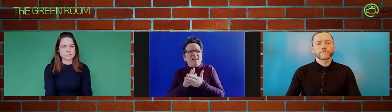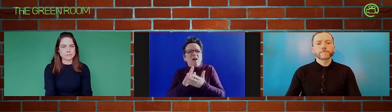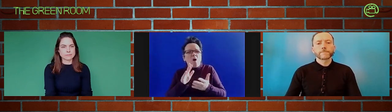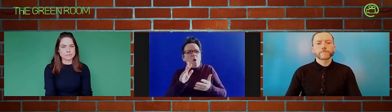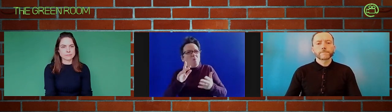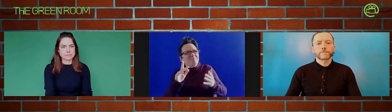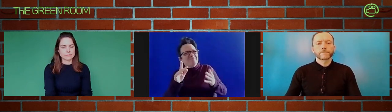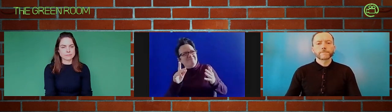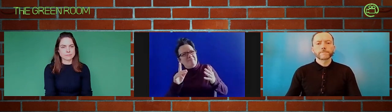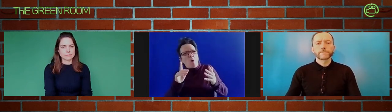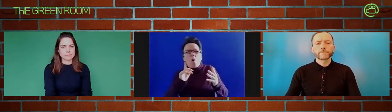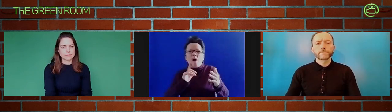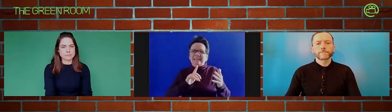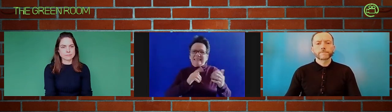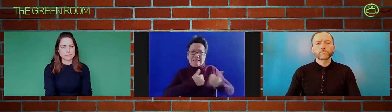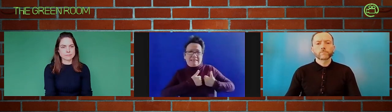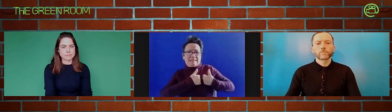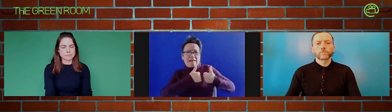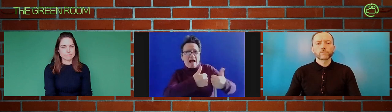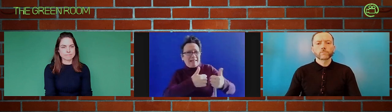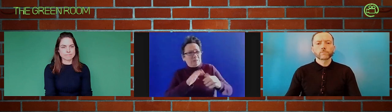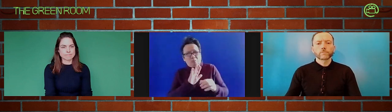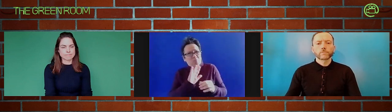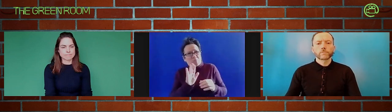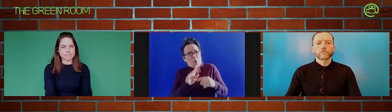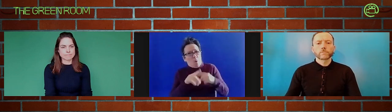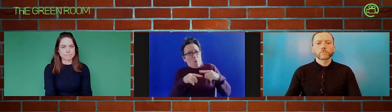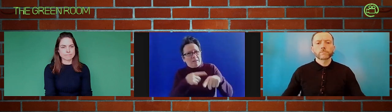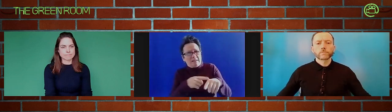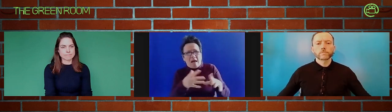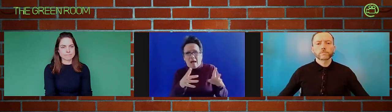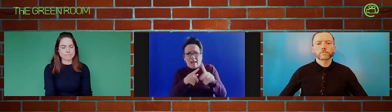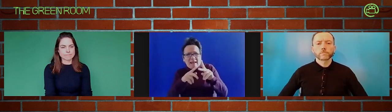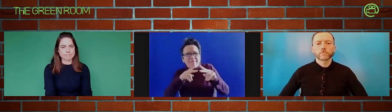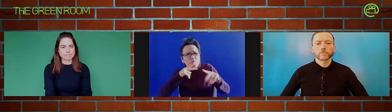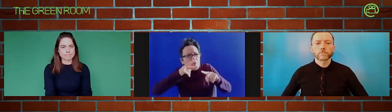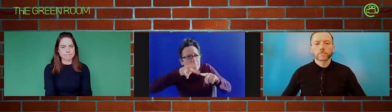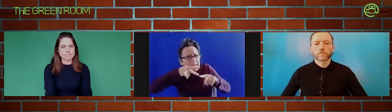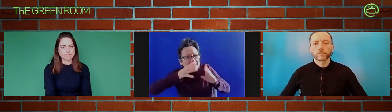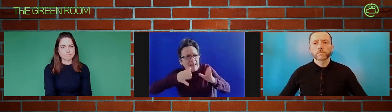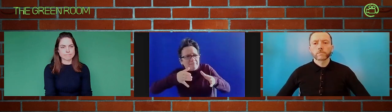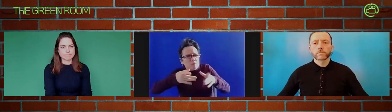lose their patience if you have to keep repeating things to them or if they don't understand things a certain way